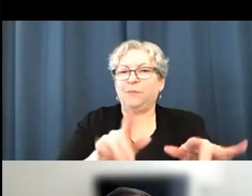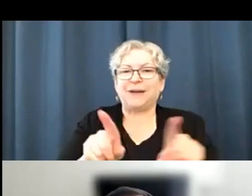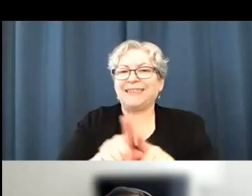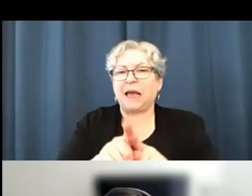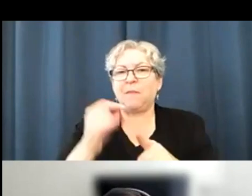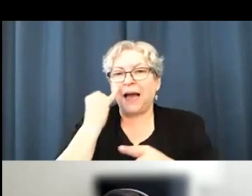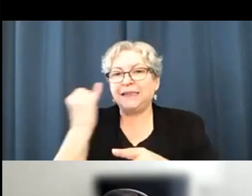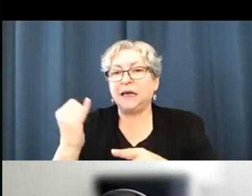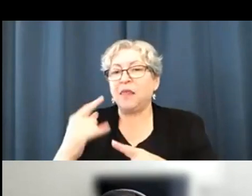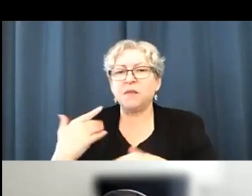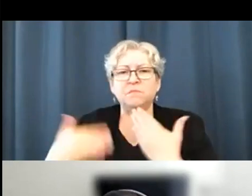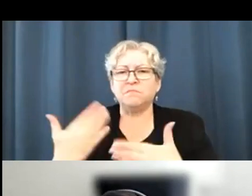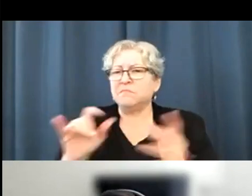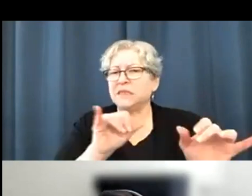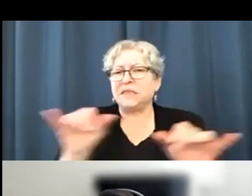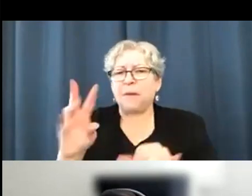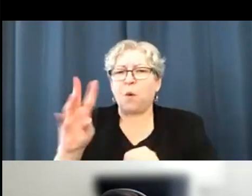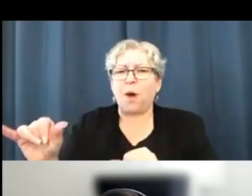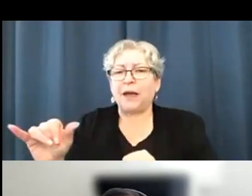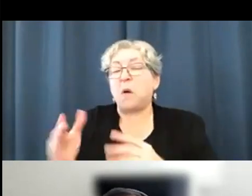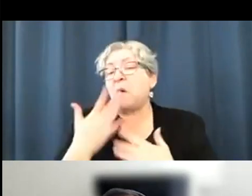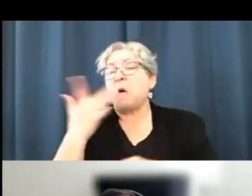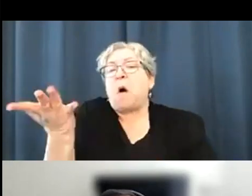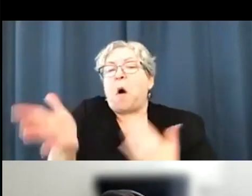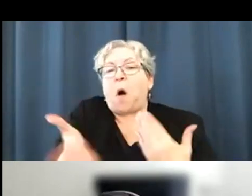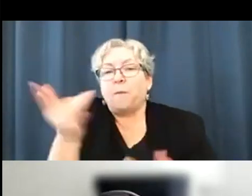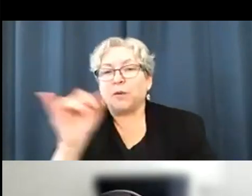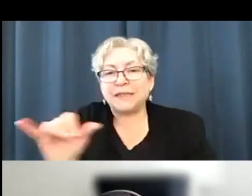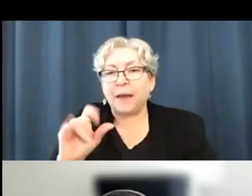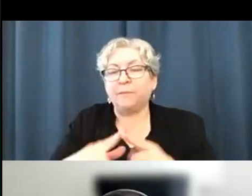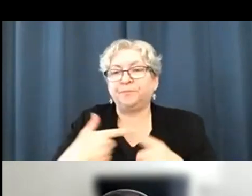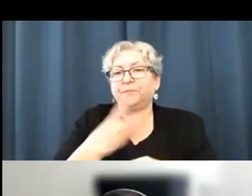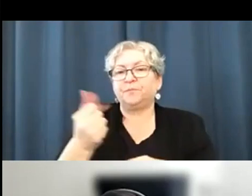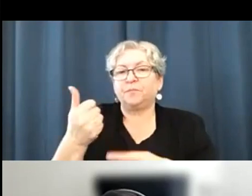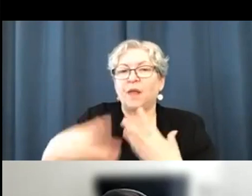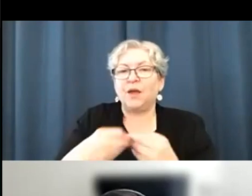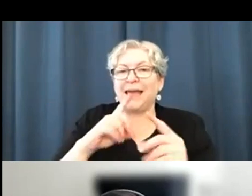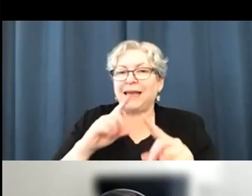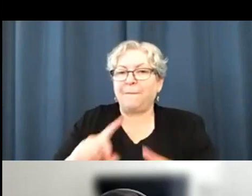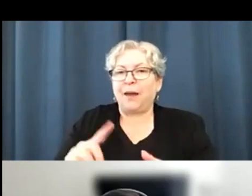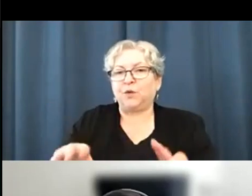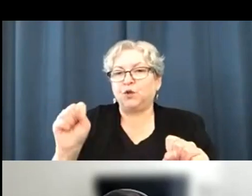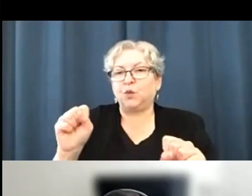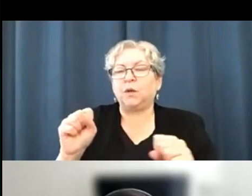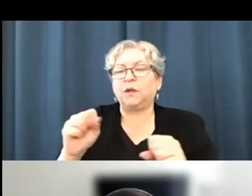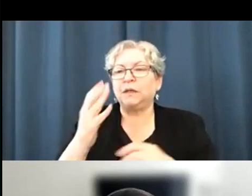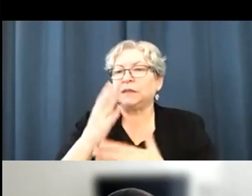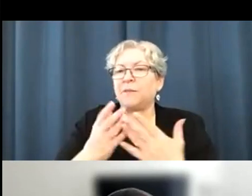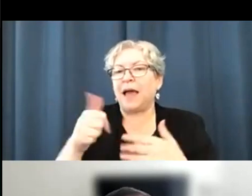The procedures are the same or very similar, but we've got a couple of extra commands that we can do. There's a couple of extra things we're looking for